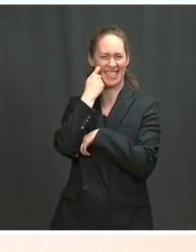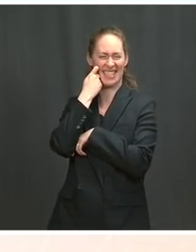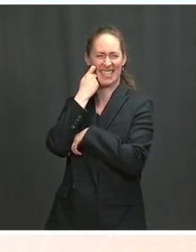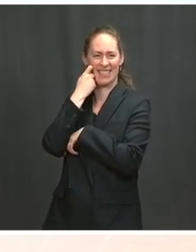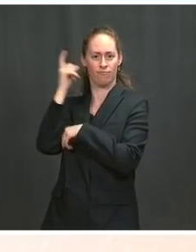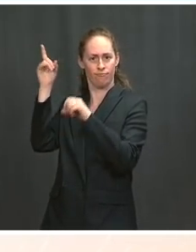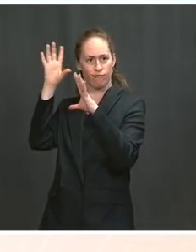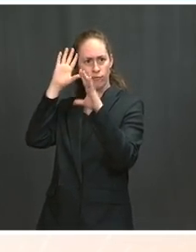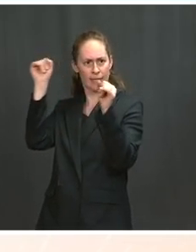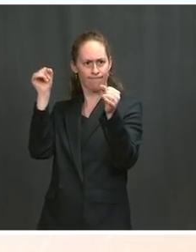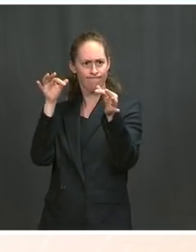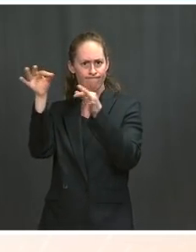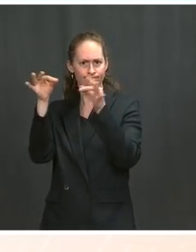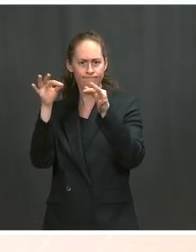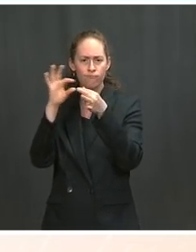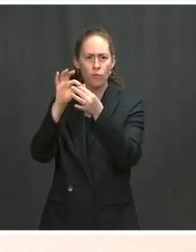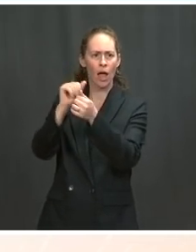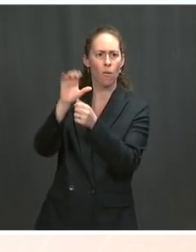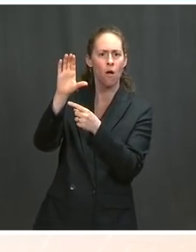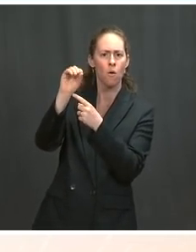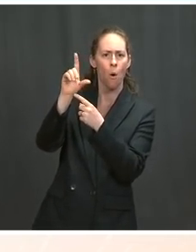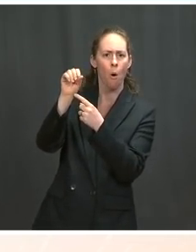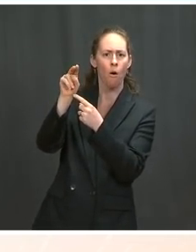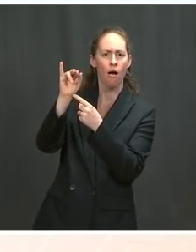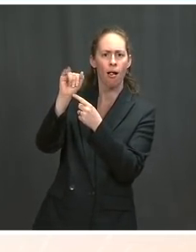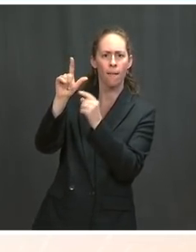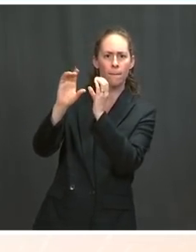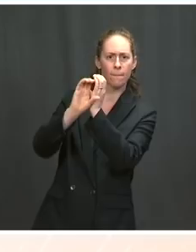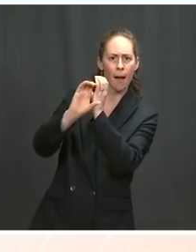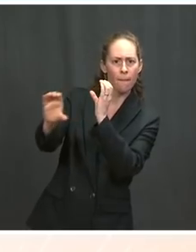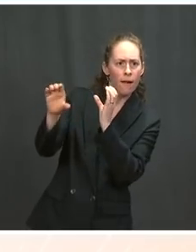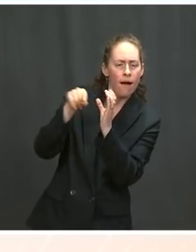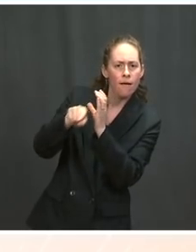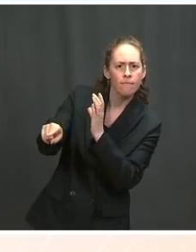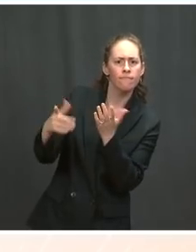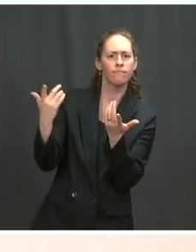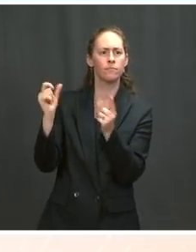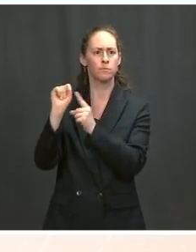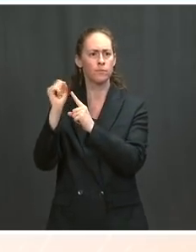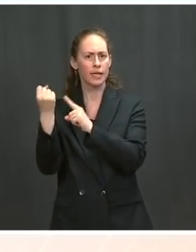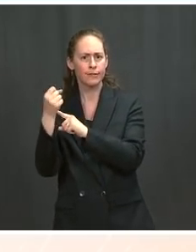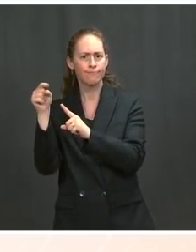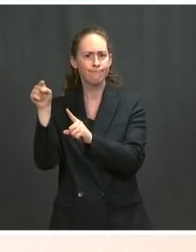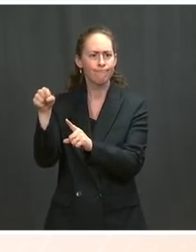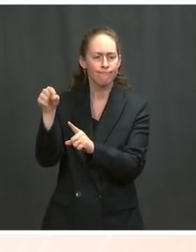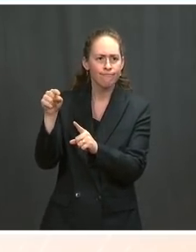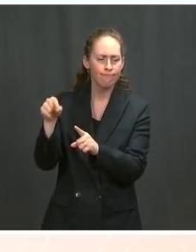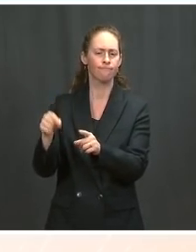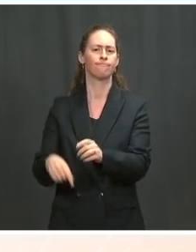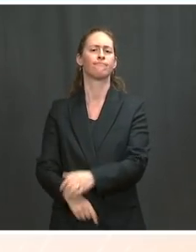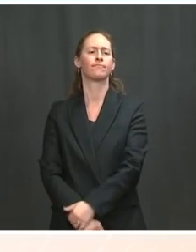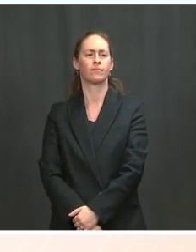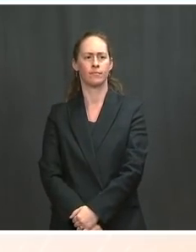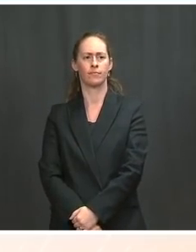and progress that's been made. And he was sending the clear message: There's an end in sight for the supply disruptions that have --